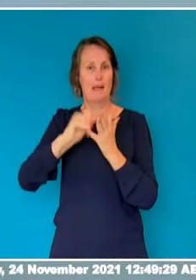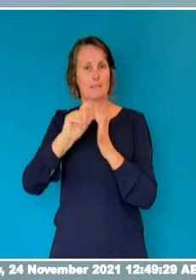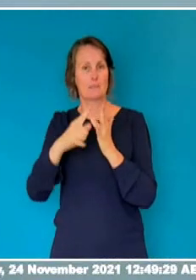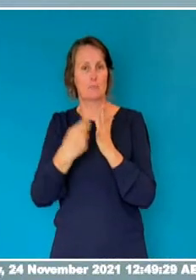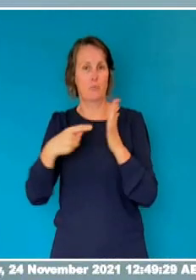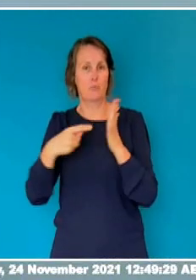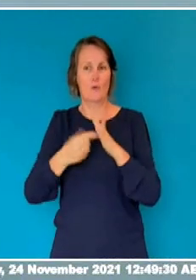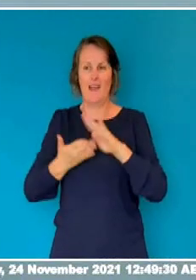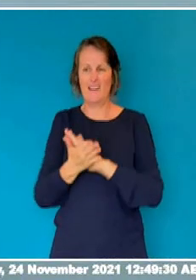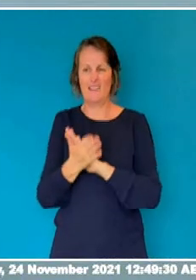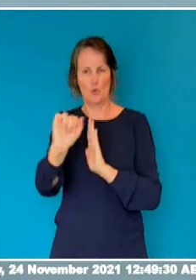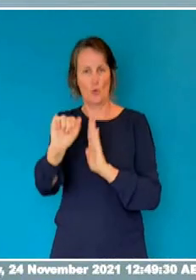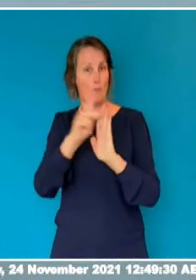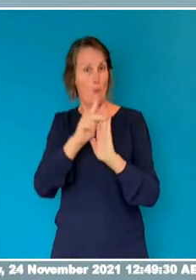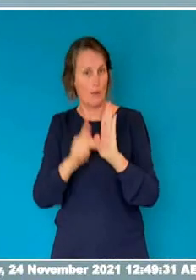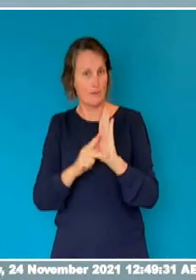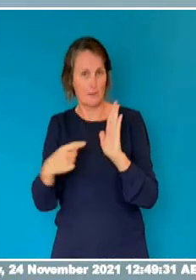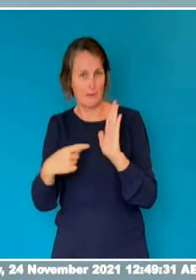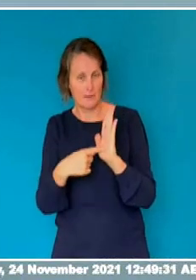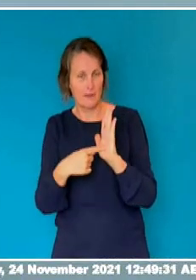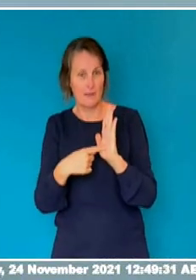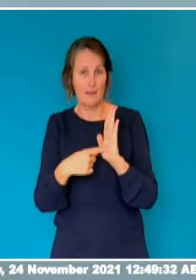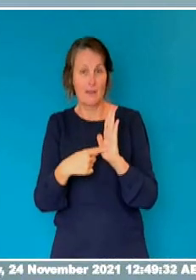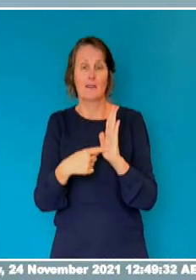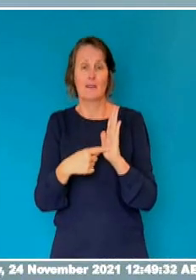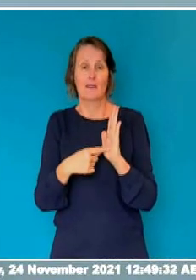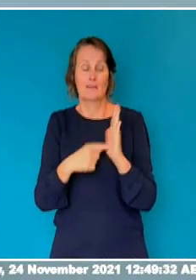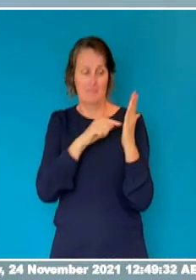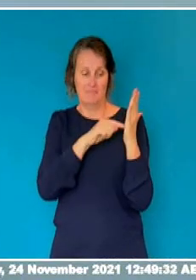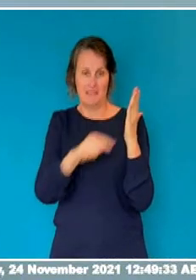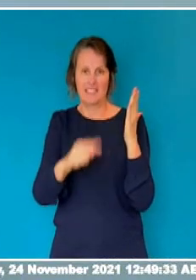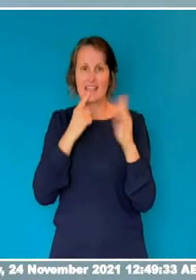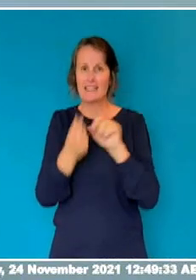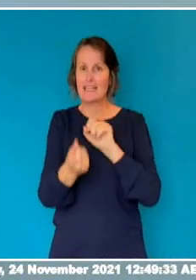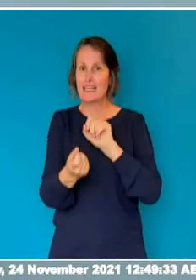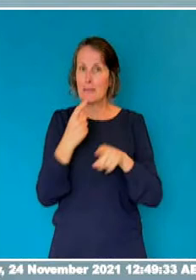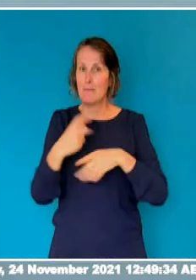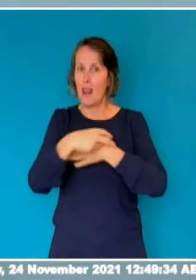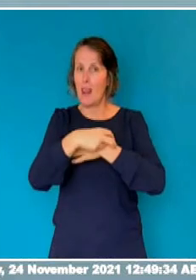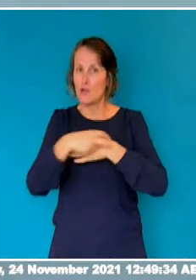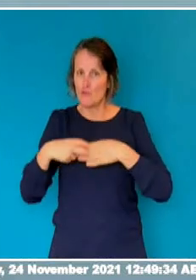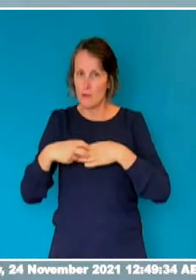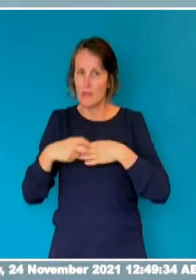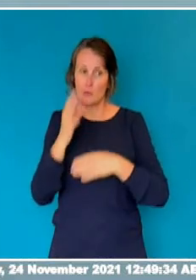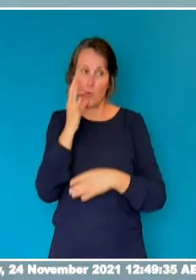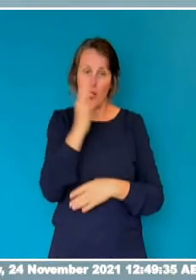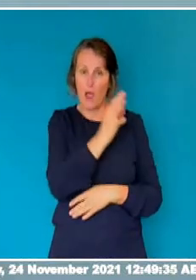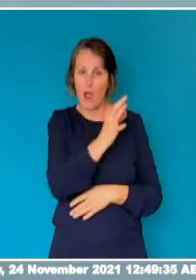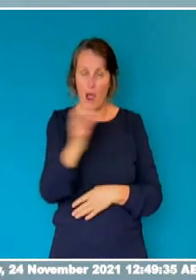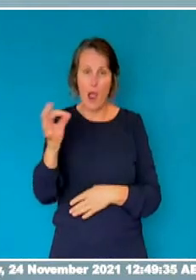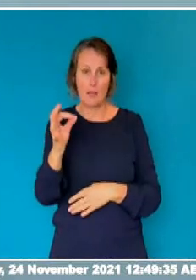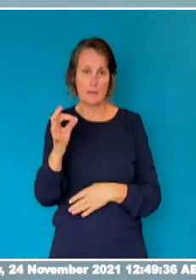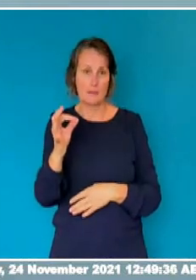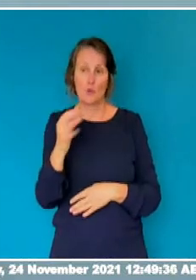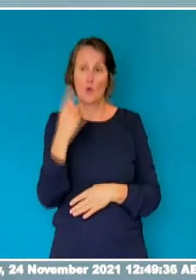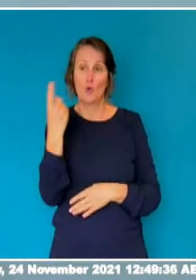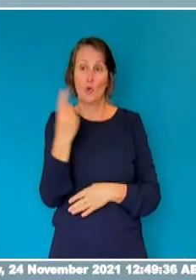policy has at the very end an email address inviting the user of the passport to